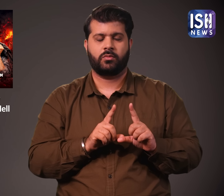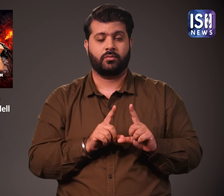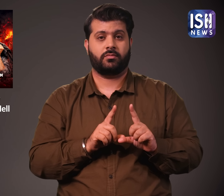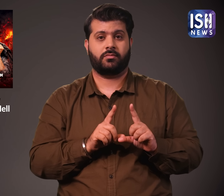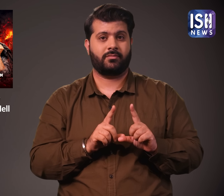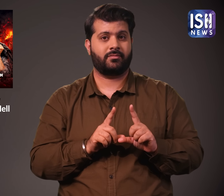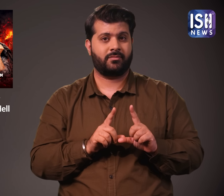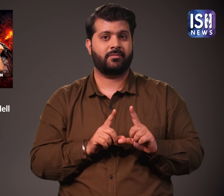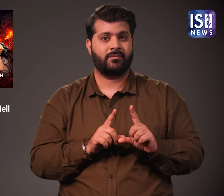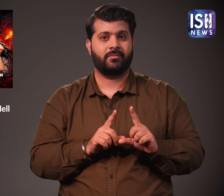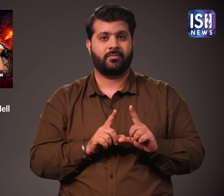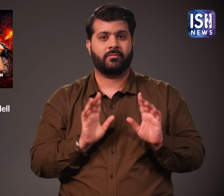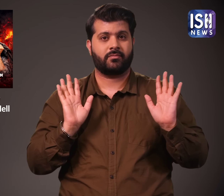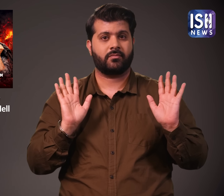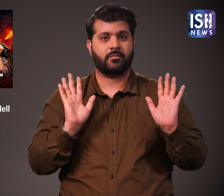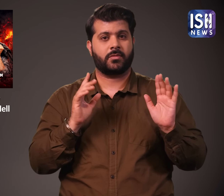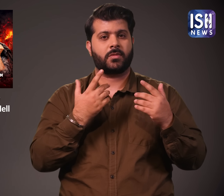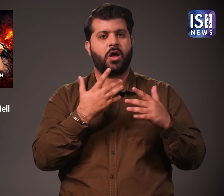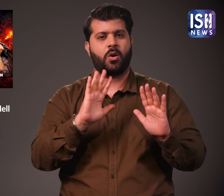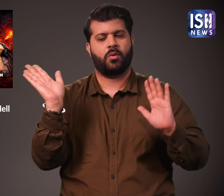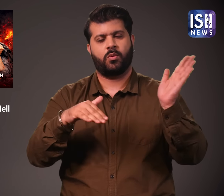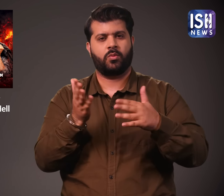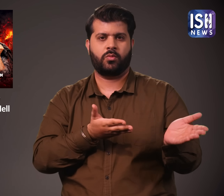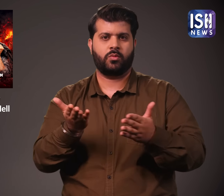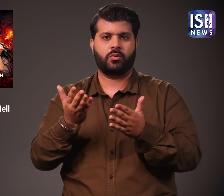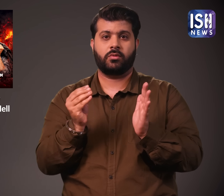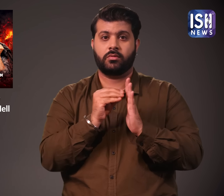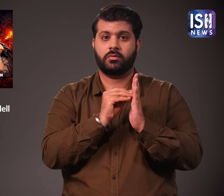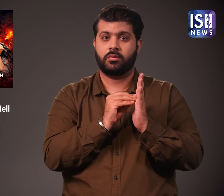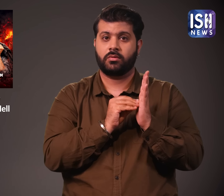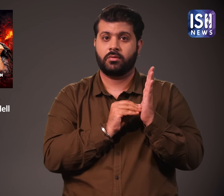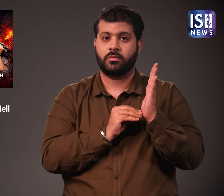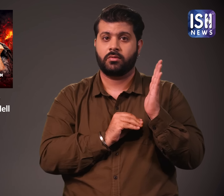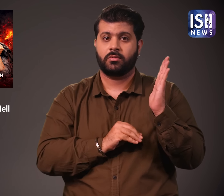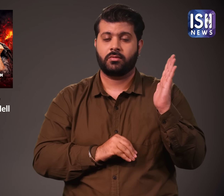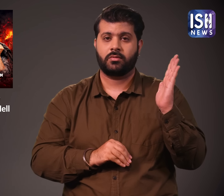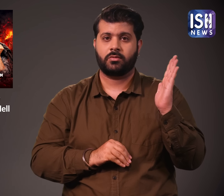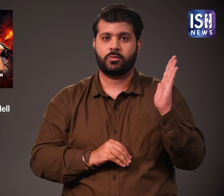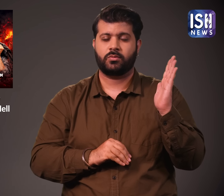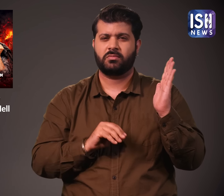This is shocking and unbelievable that laws supported violence against women.